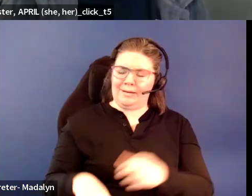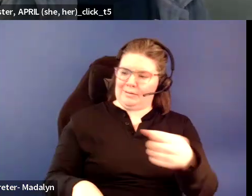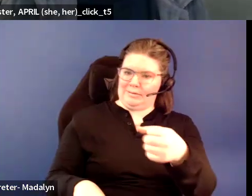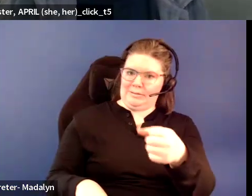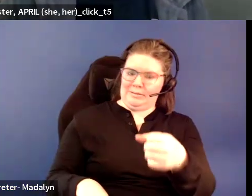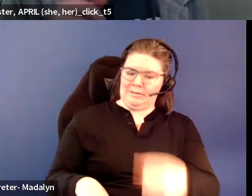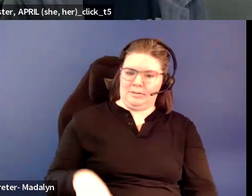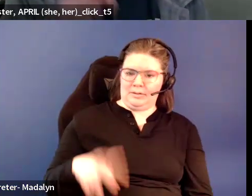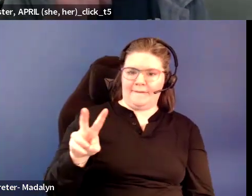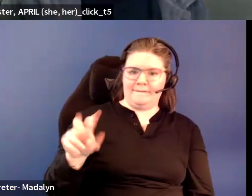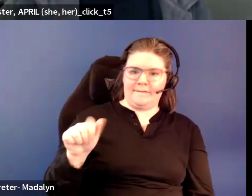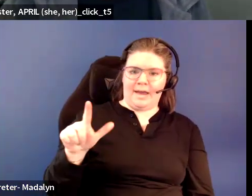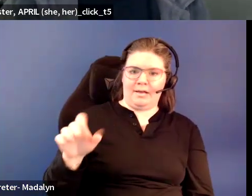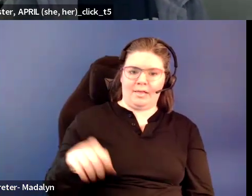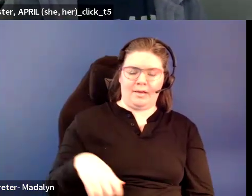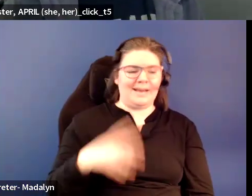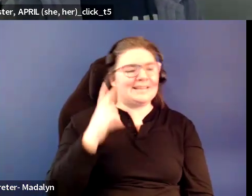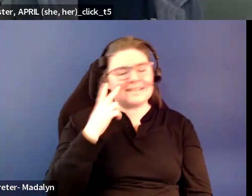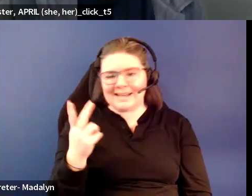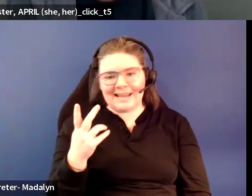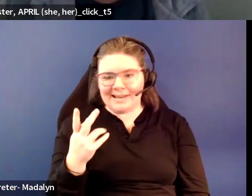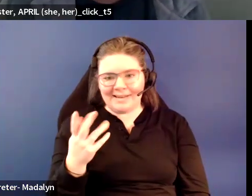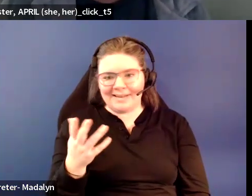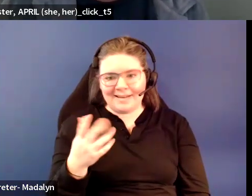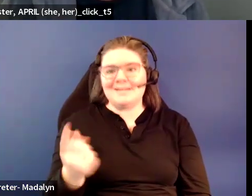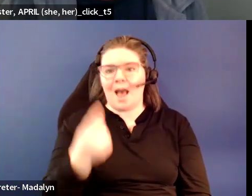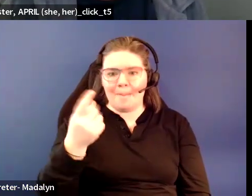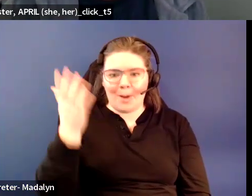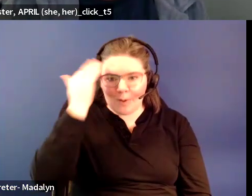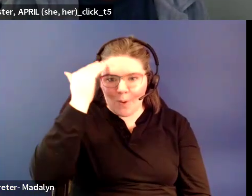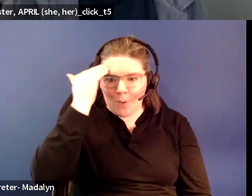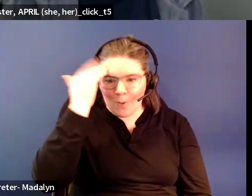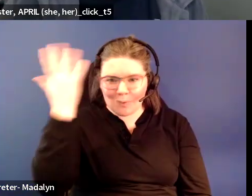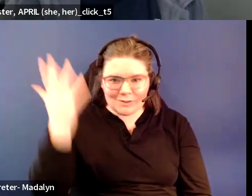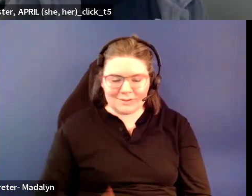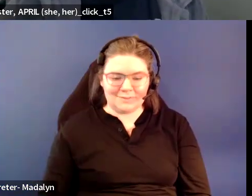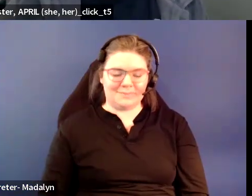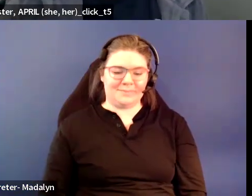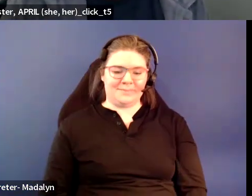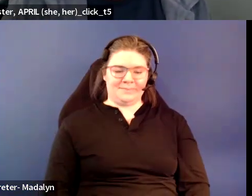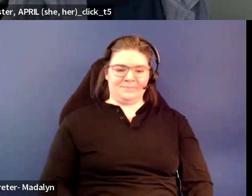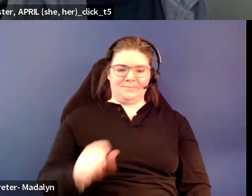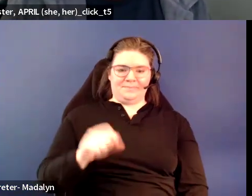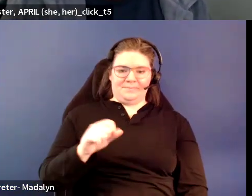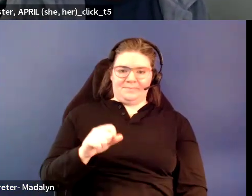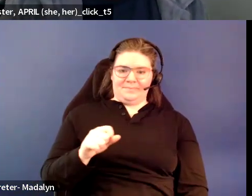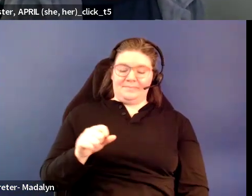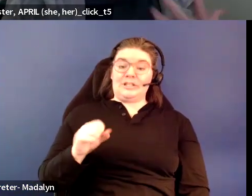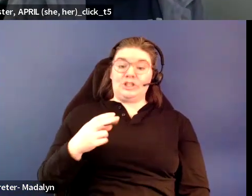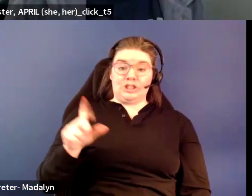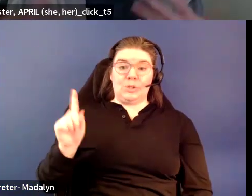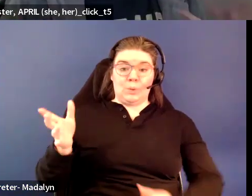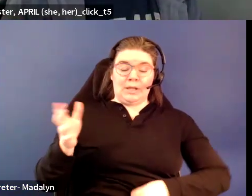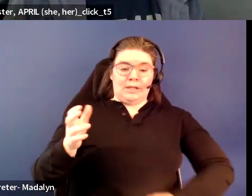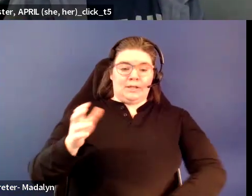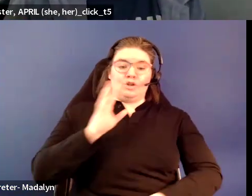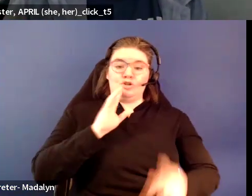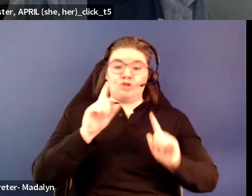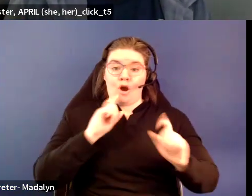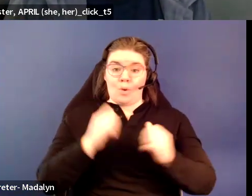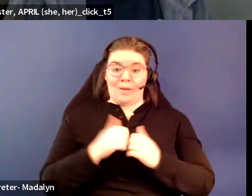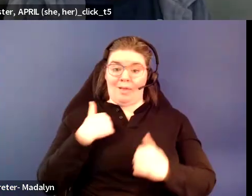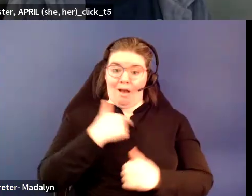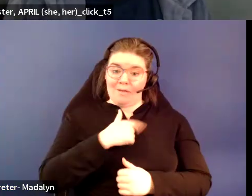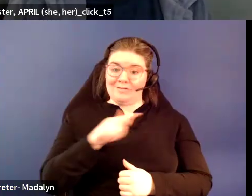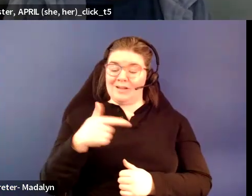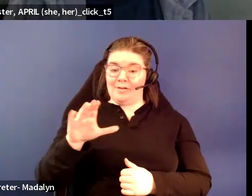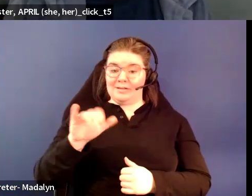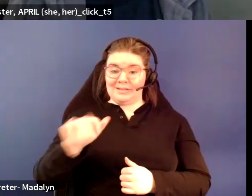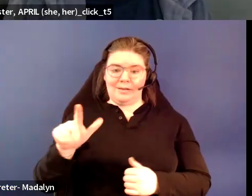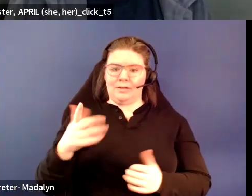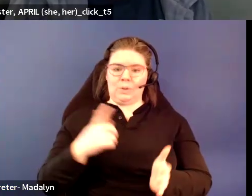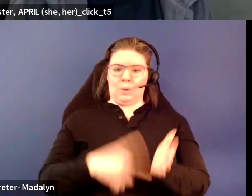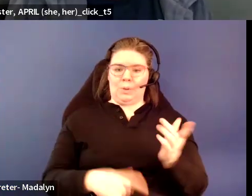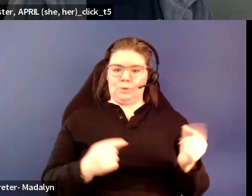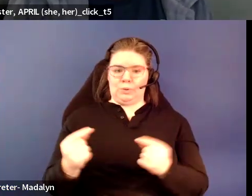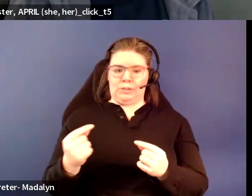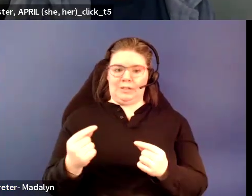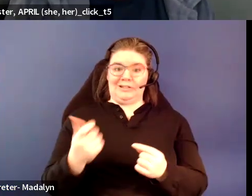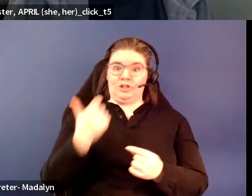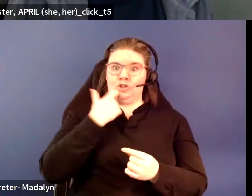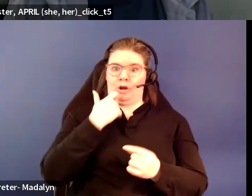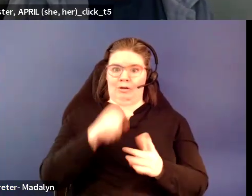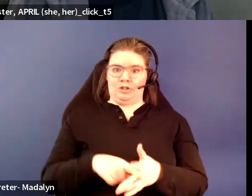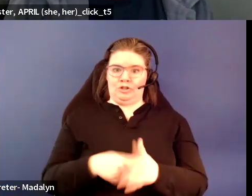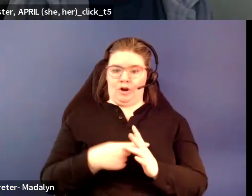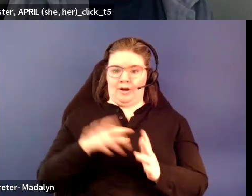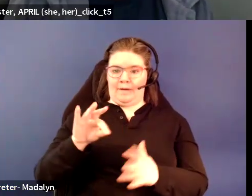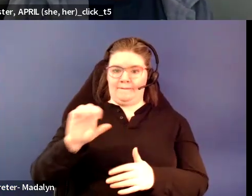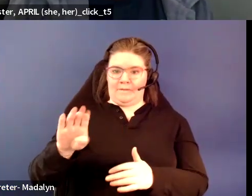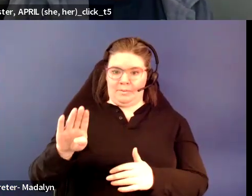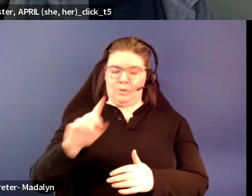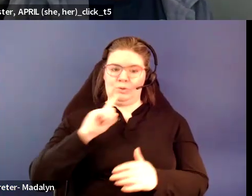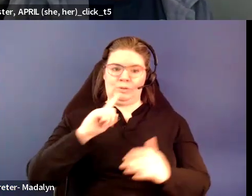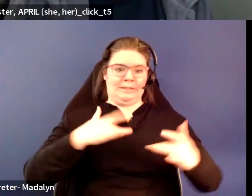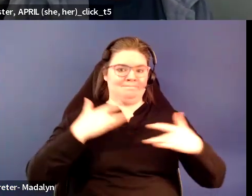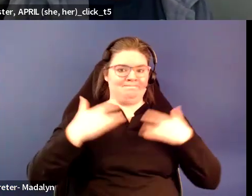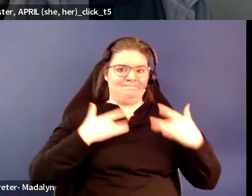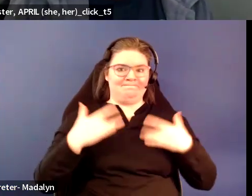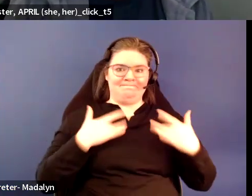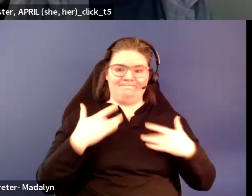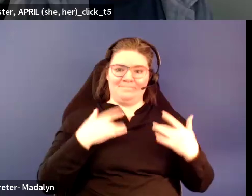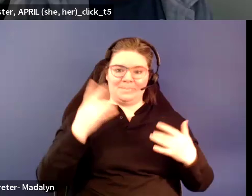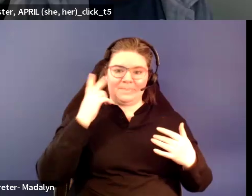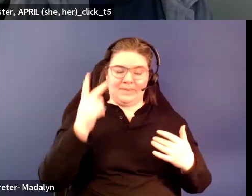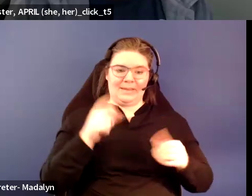Sierra Royster, APRIL (she, her): See? Between all 3 of us. Thank you. Guys, we all know all those details. But yeah, so she's gonna be kind of talking with us and other sales about what we're doing. We just kick that off this in February. So that's really exciting to see that to continue that conversation.